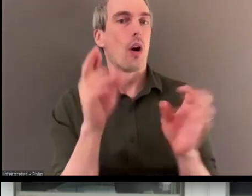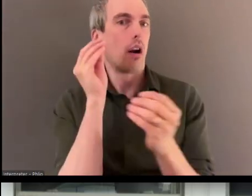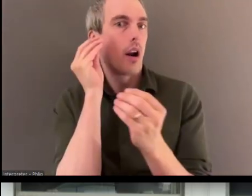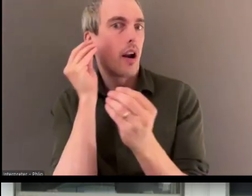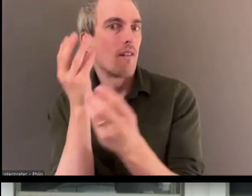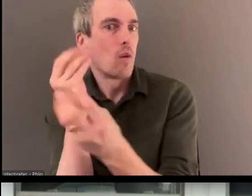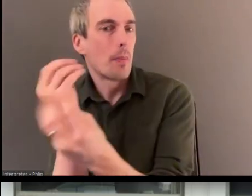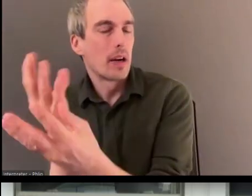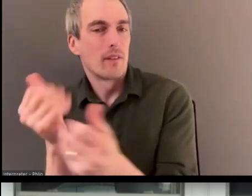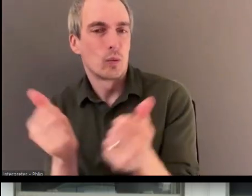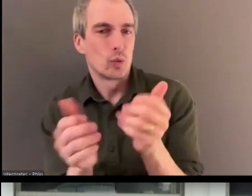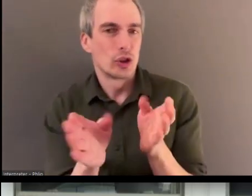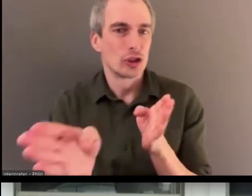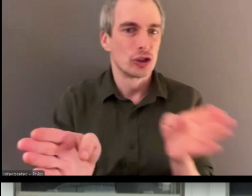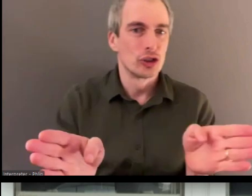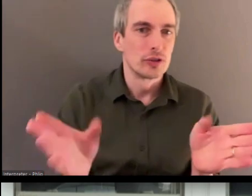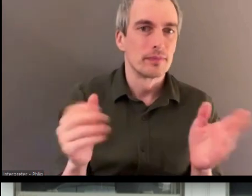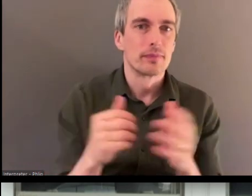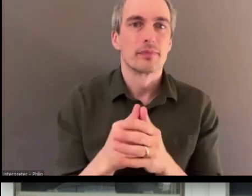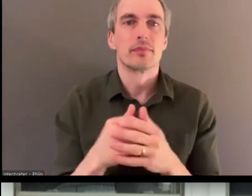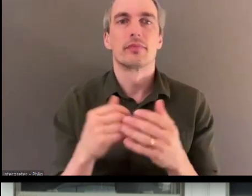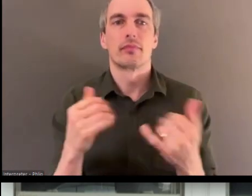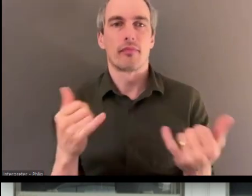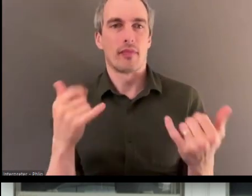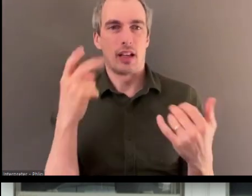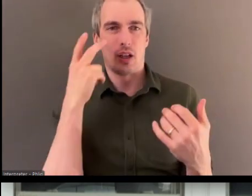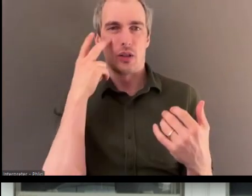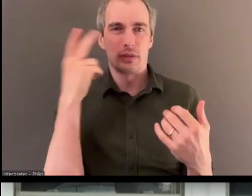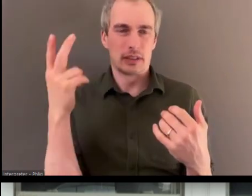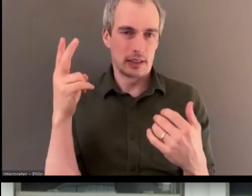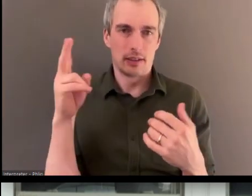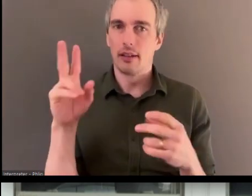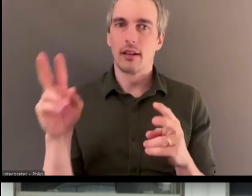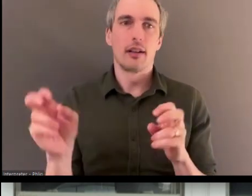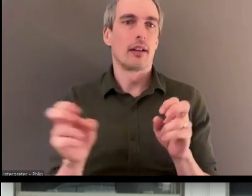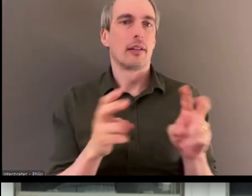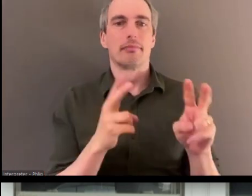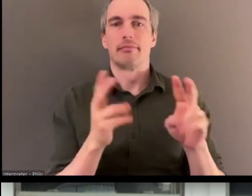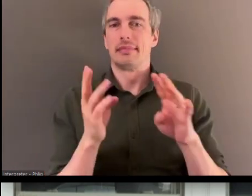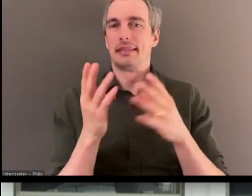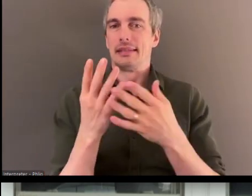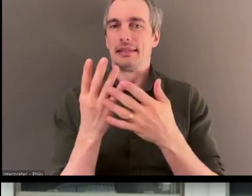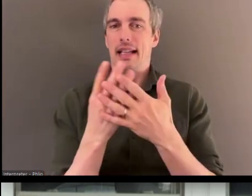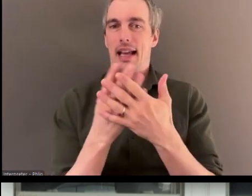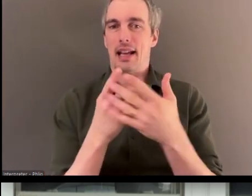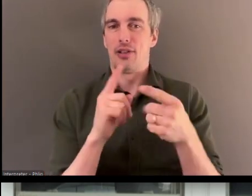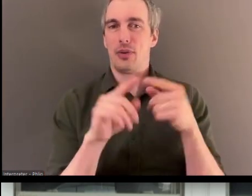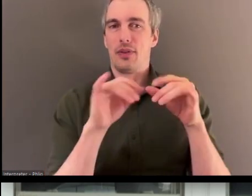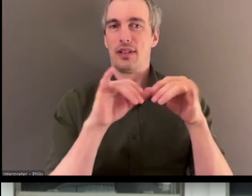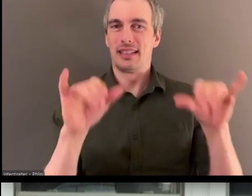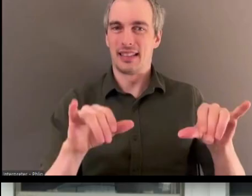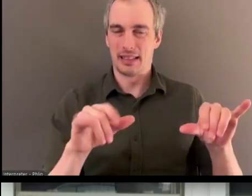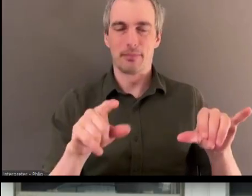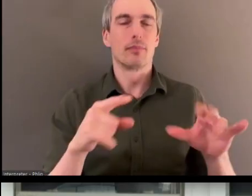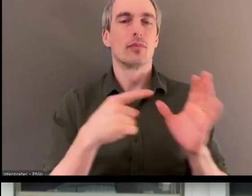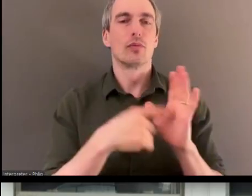system. Great. So we've already uploaded the document and then we do the extraction step.